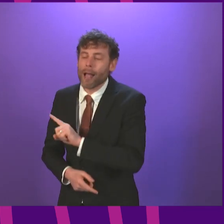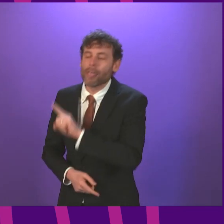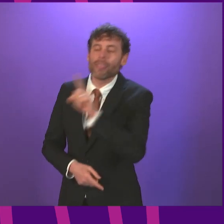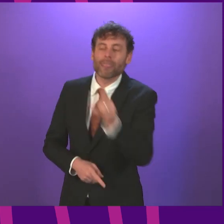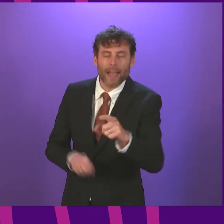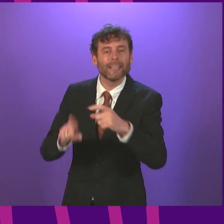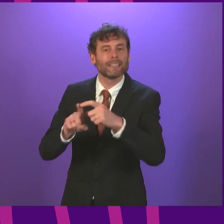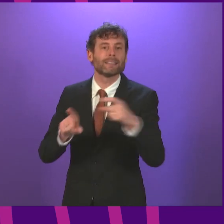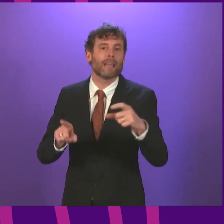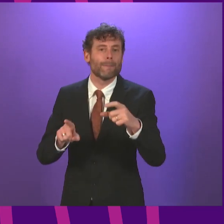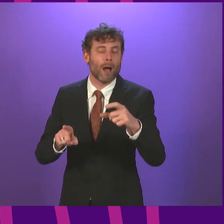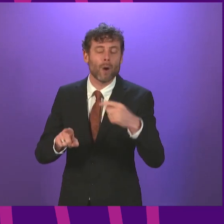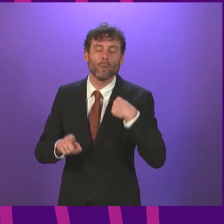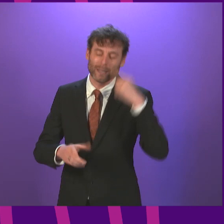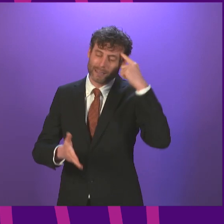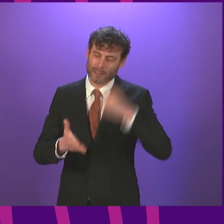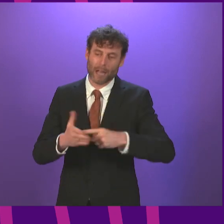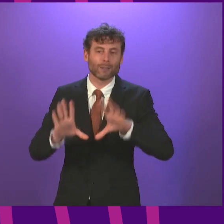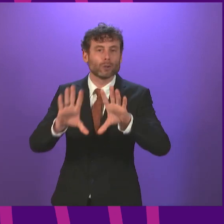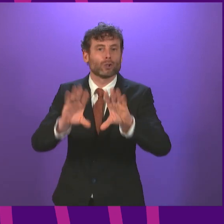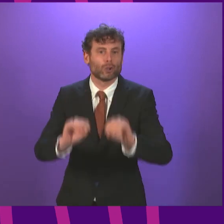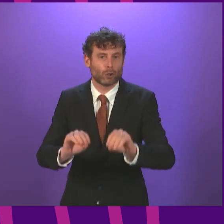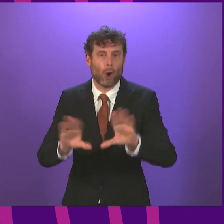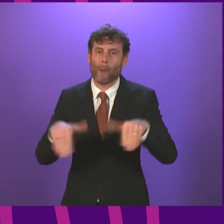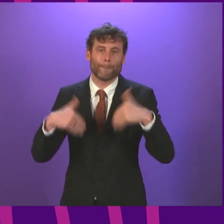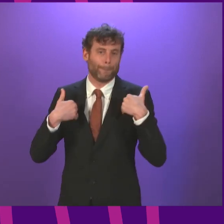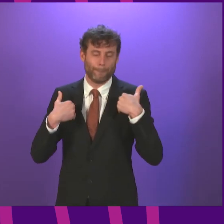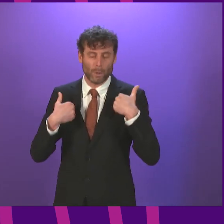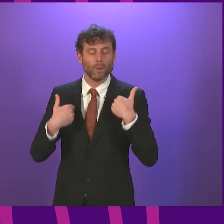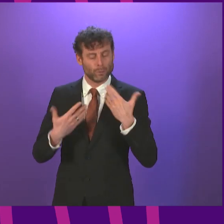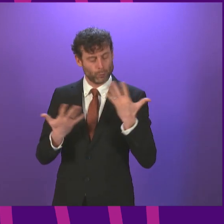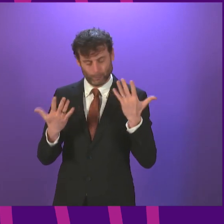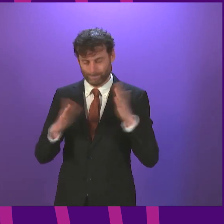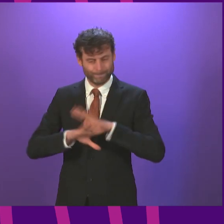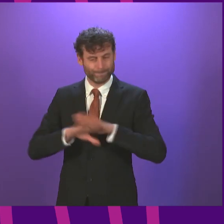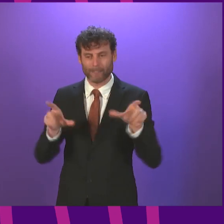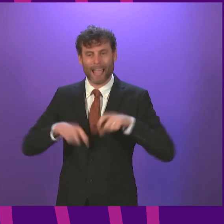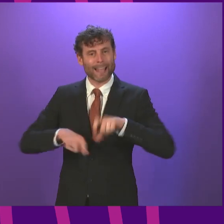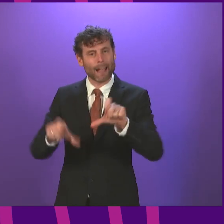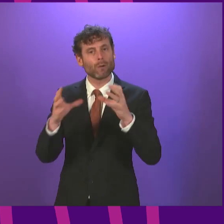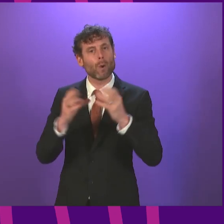to the decision to concede the judicial review. Of course, we also see a note from counsel—I